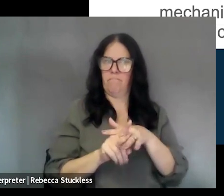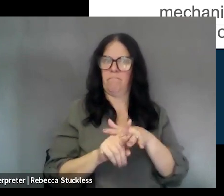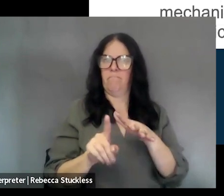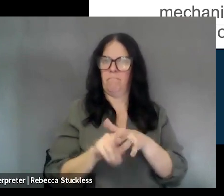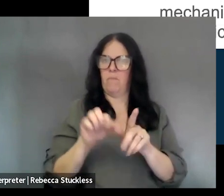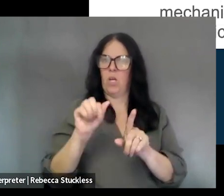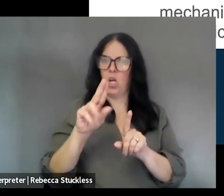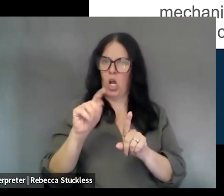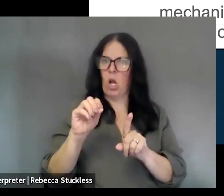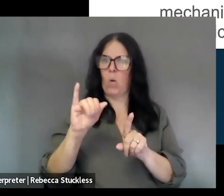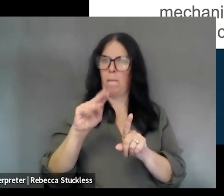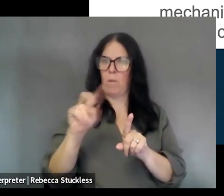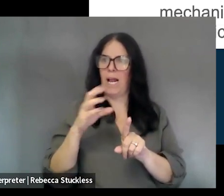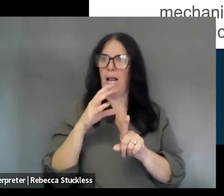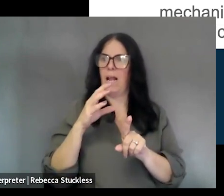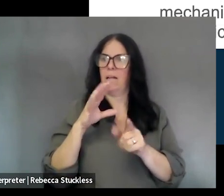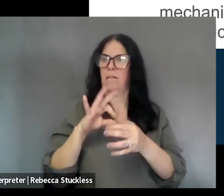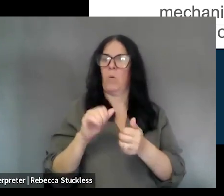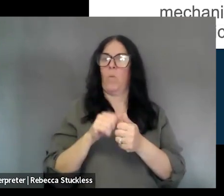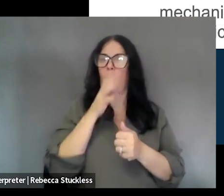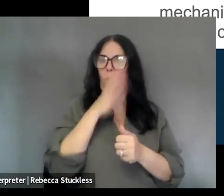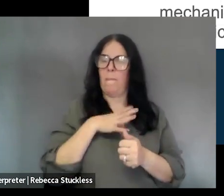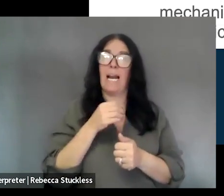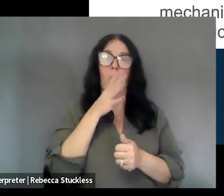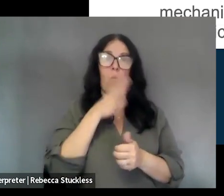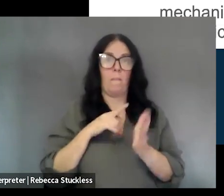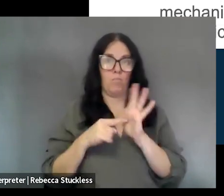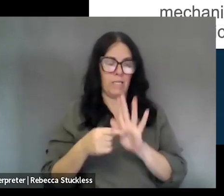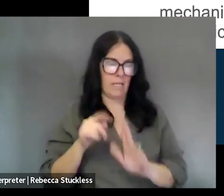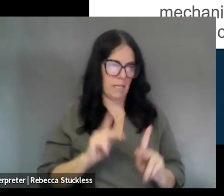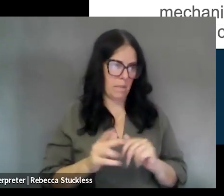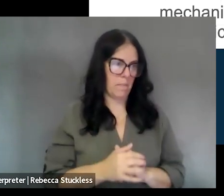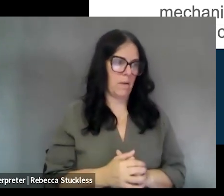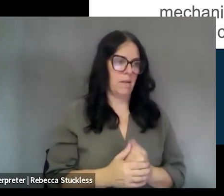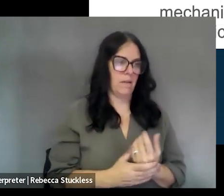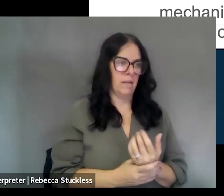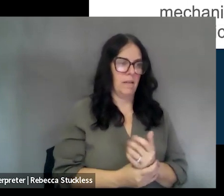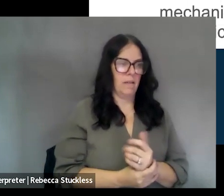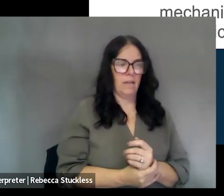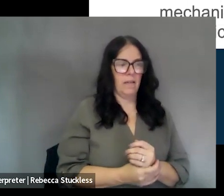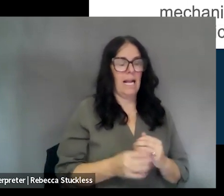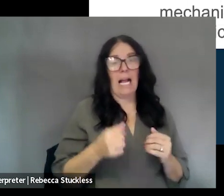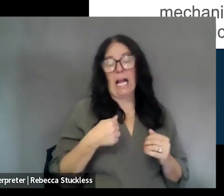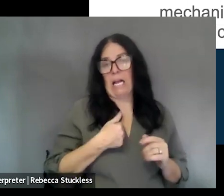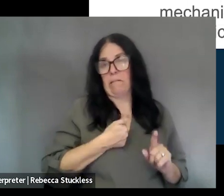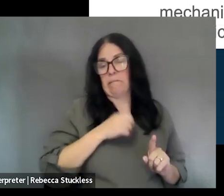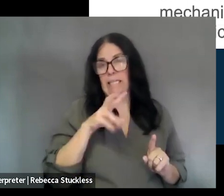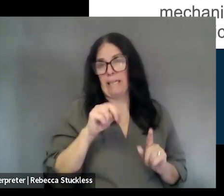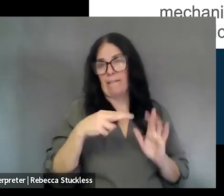women, and women-presenting people. And, I've even read through through some of my